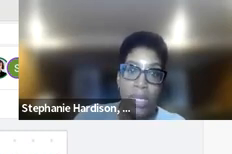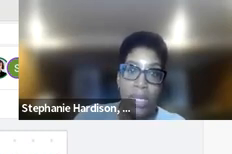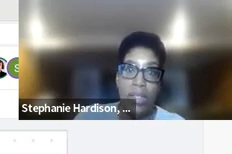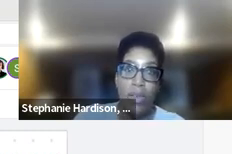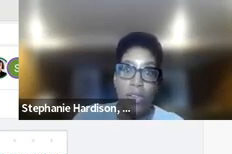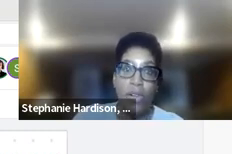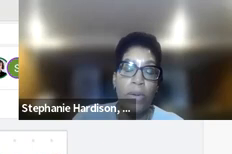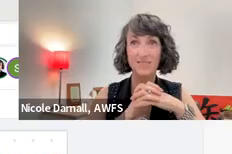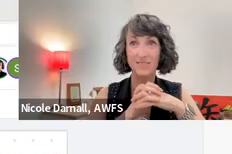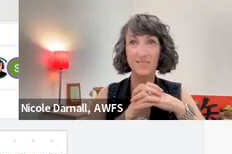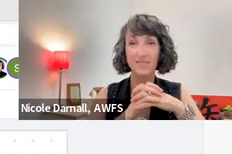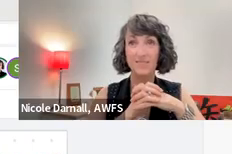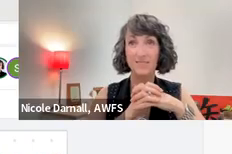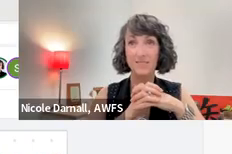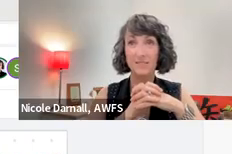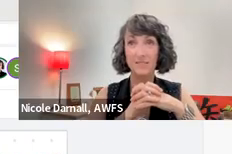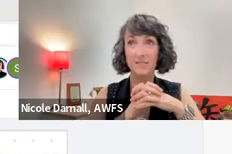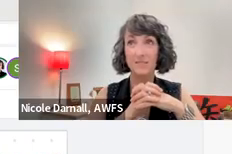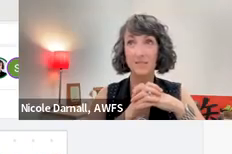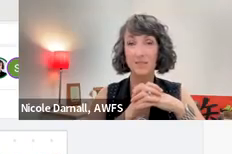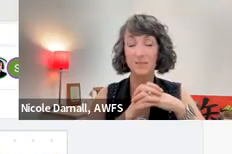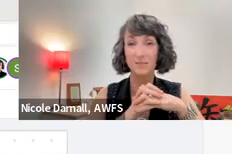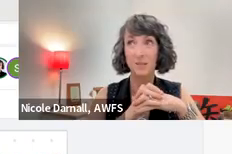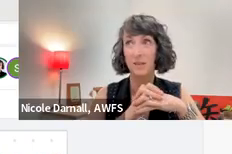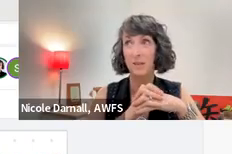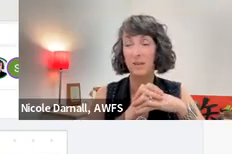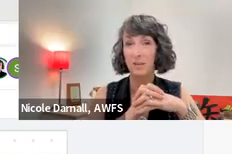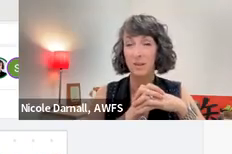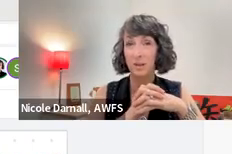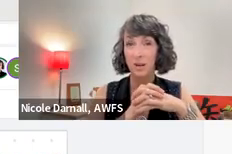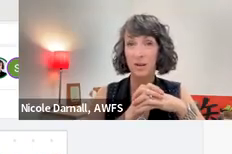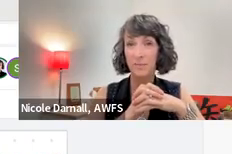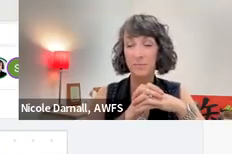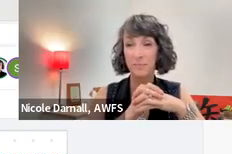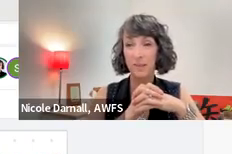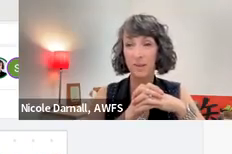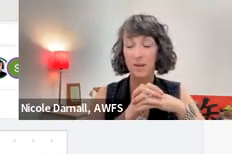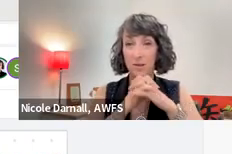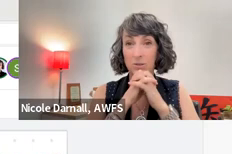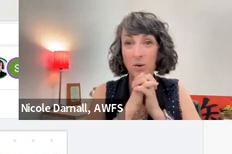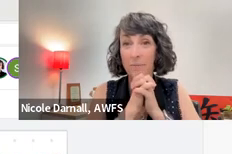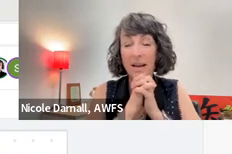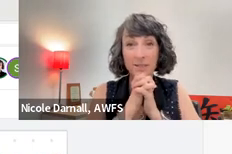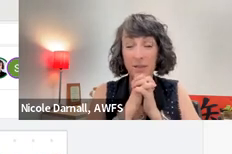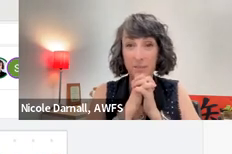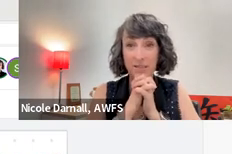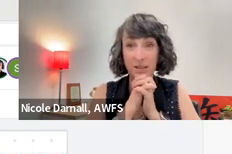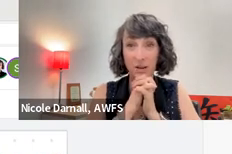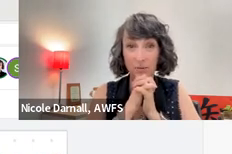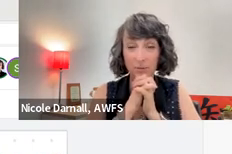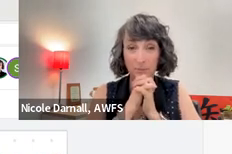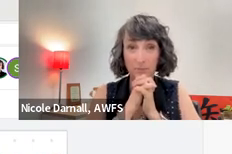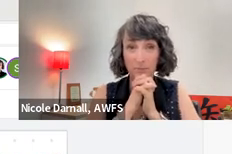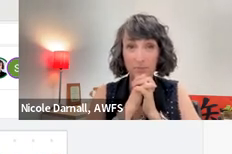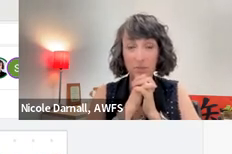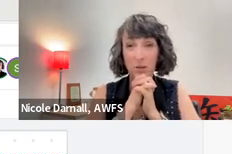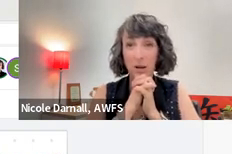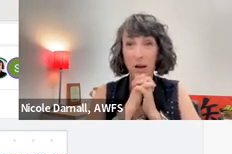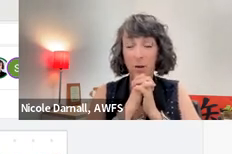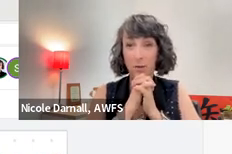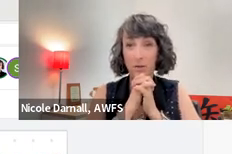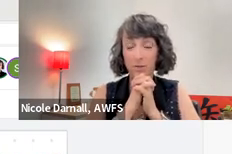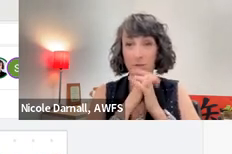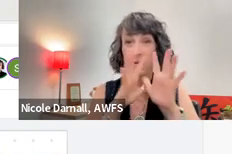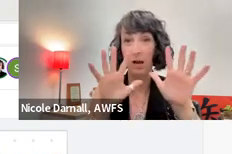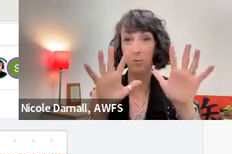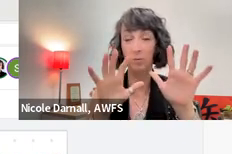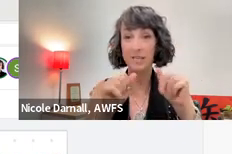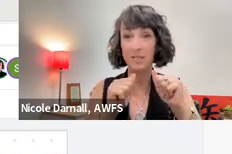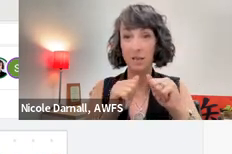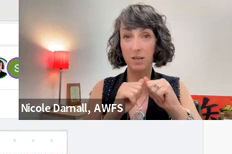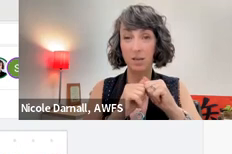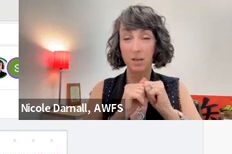So I am asking myself how what we see here,